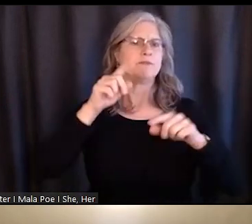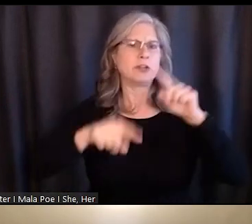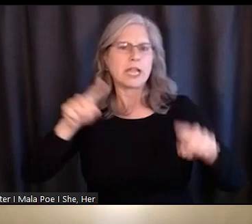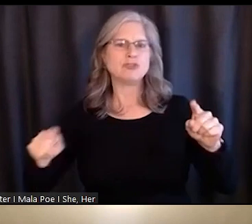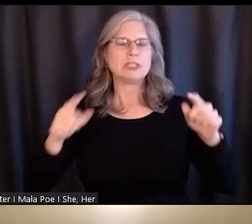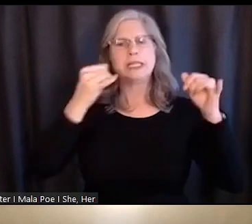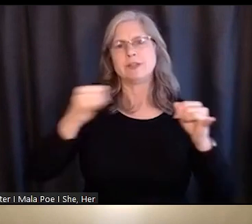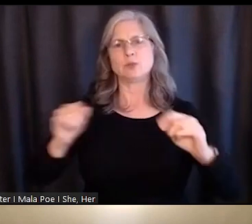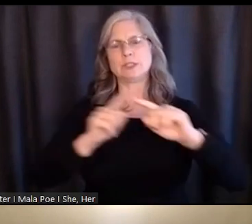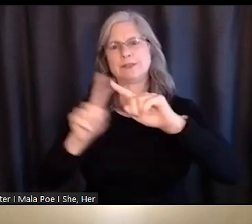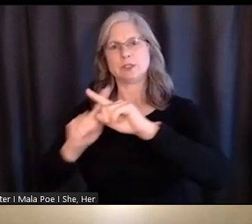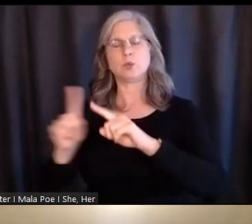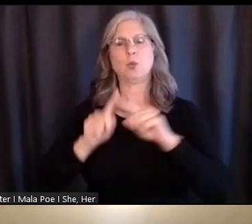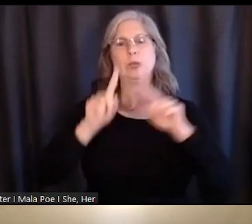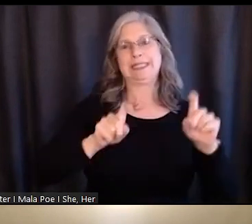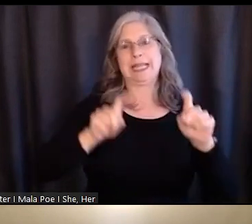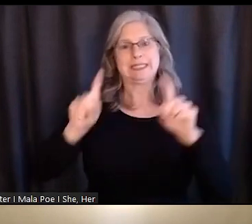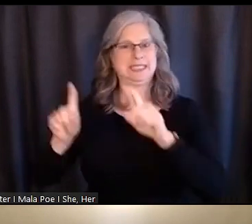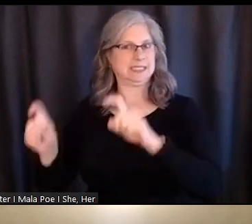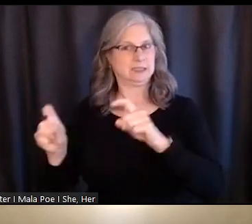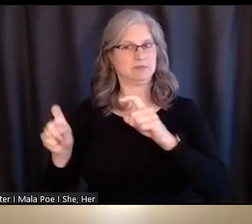And we tested our cohort on those particular properties.